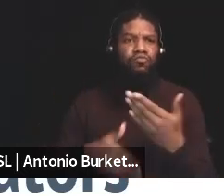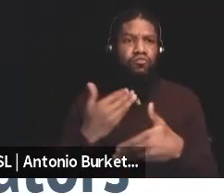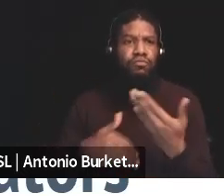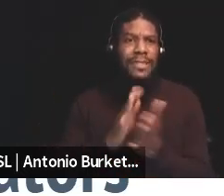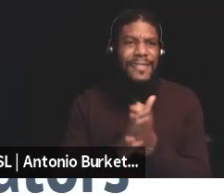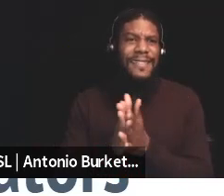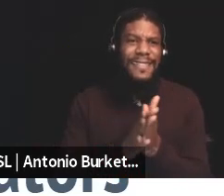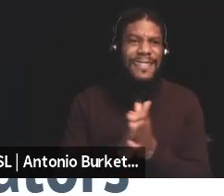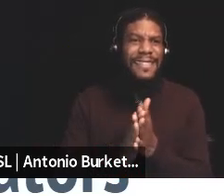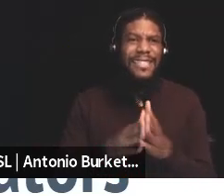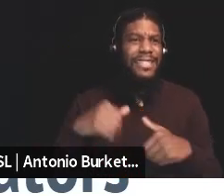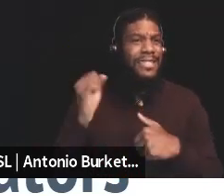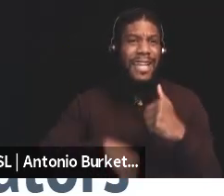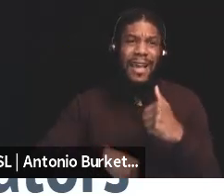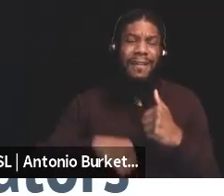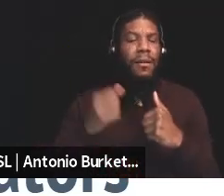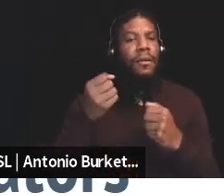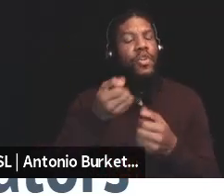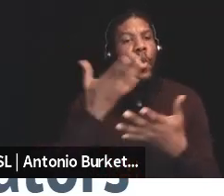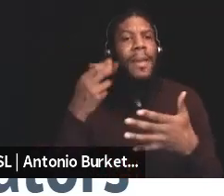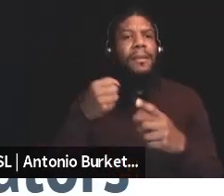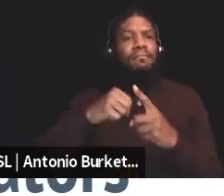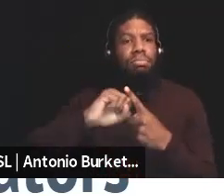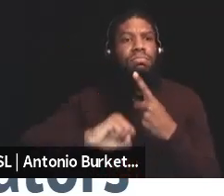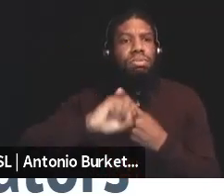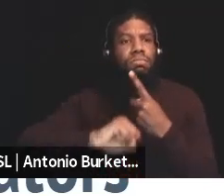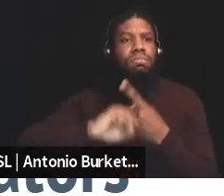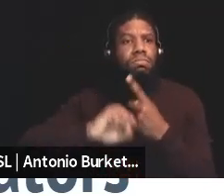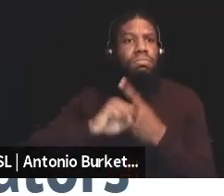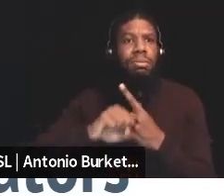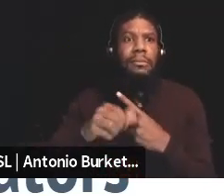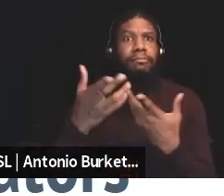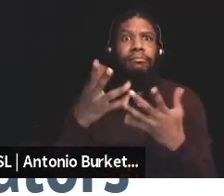as we navigate all of this uncertainty. What we have done is either continued or